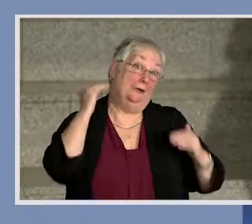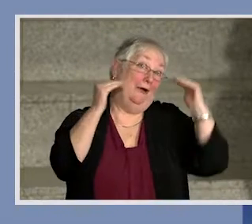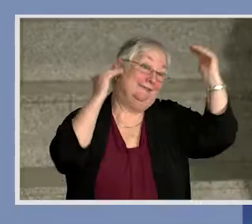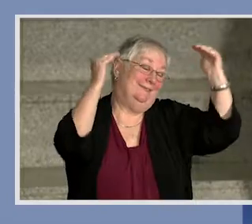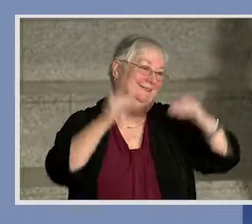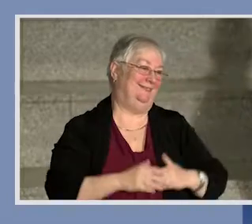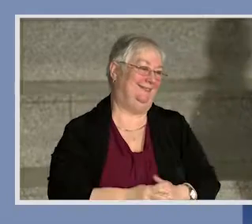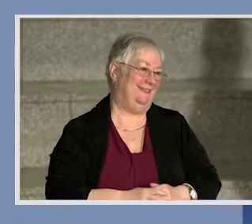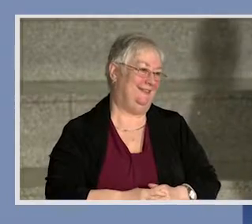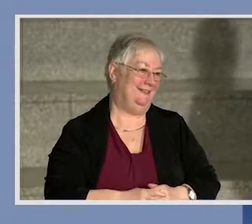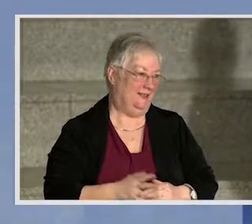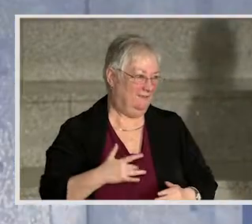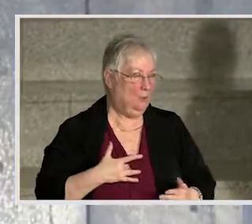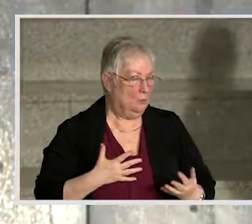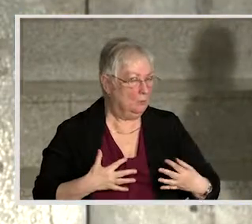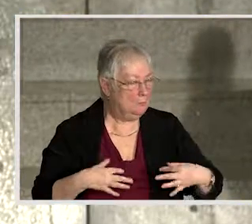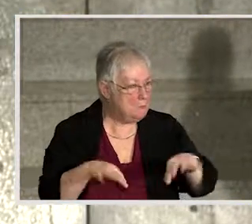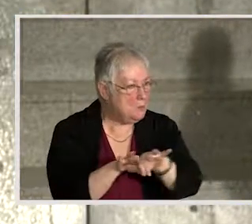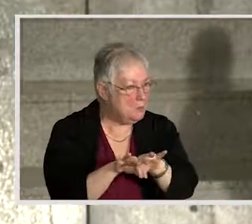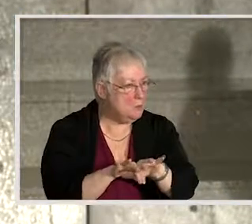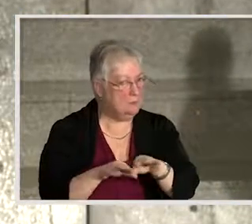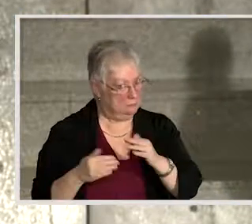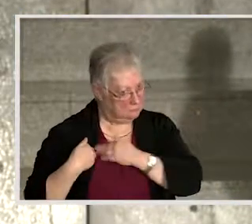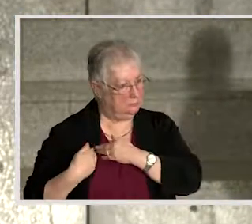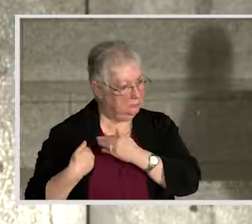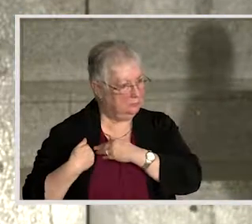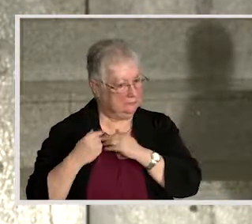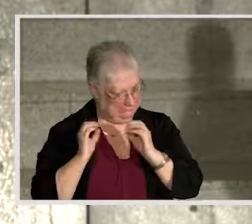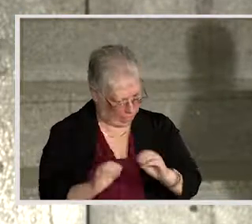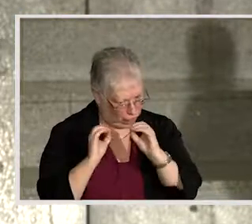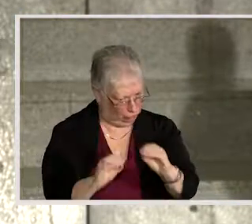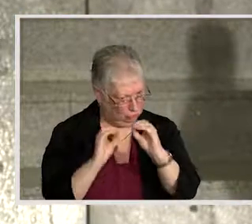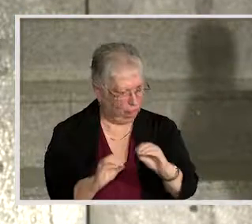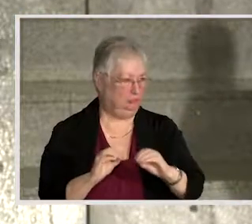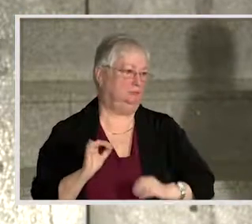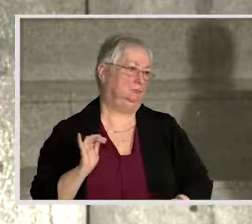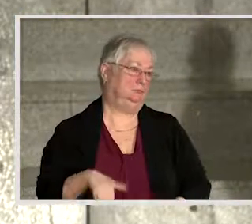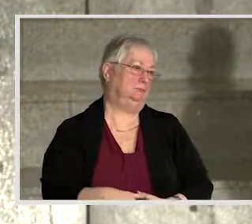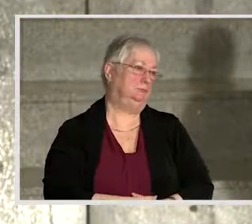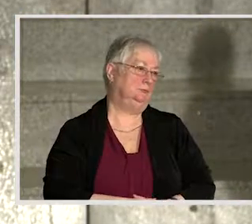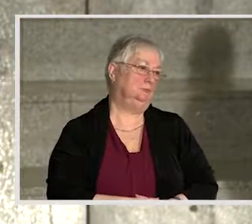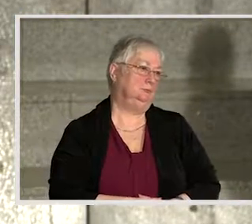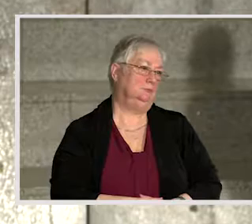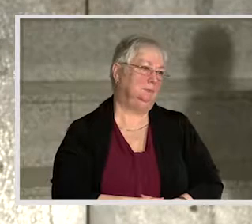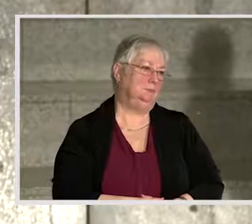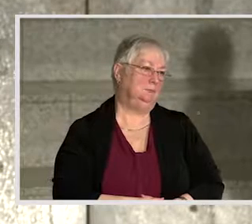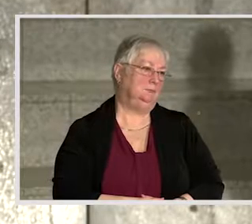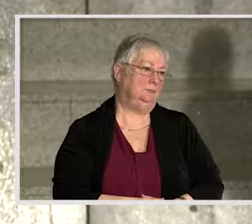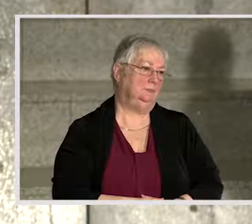OUR CITIZENS BECAUSE IT GENERATES BENEFITS THAT ACCRUE TO EACH WARD OF THE CITY.